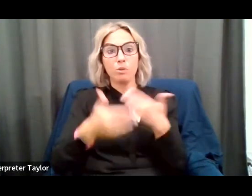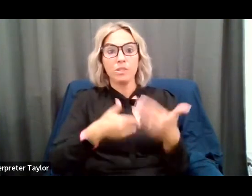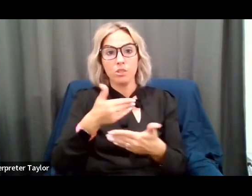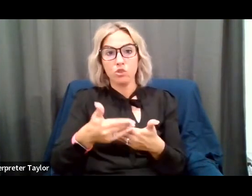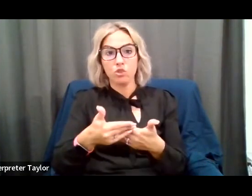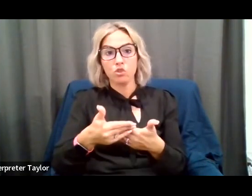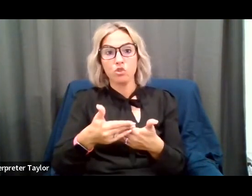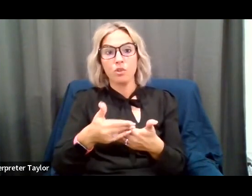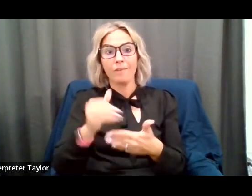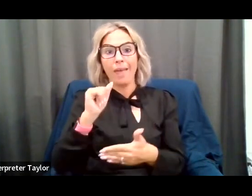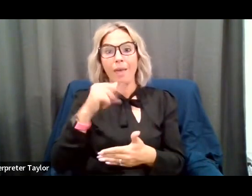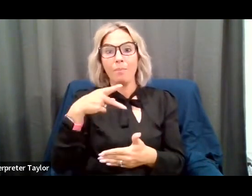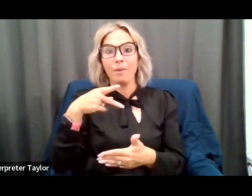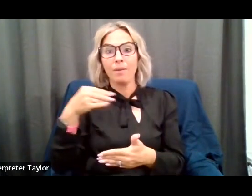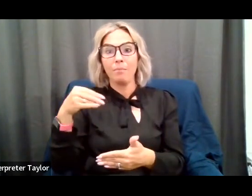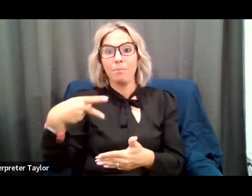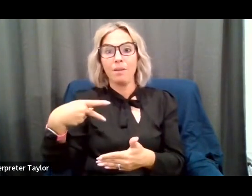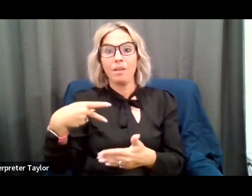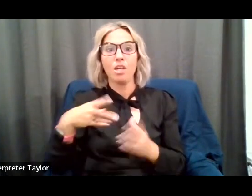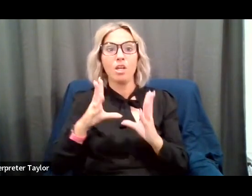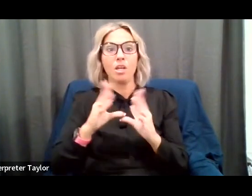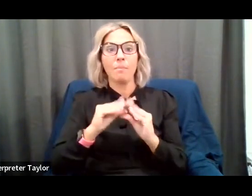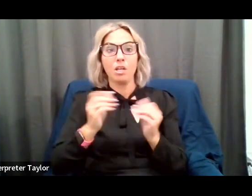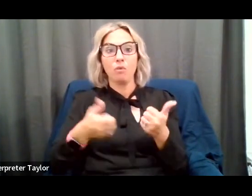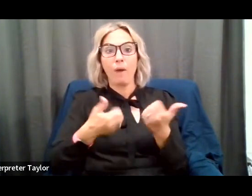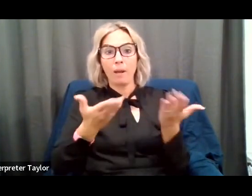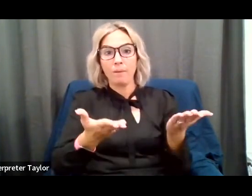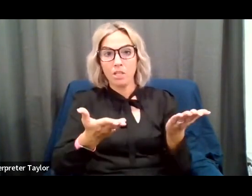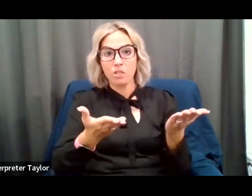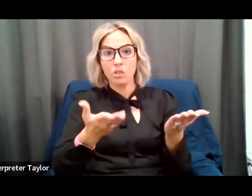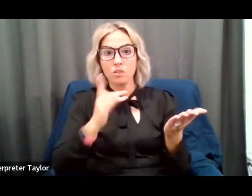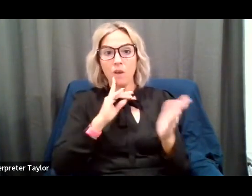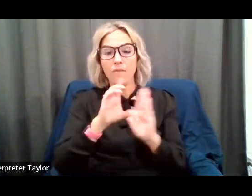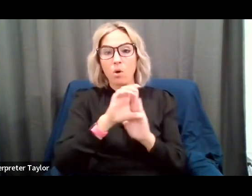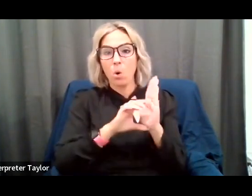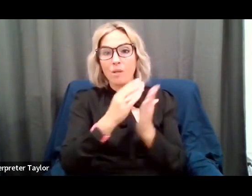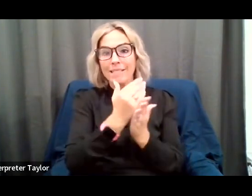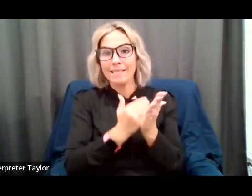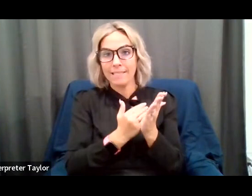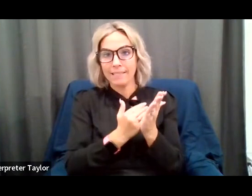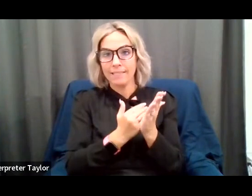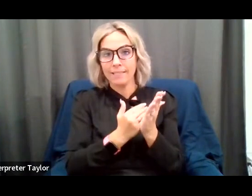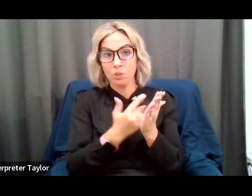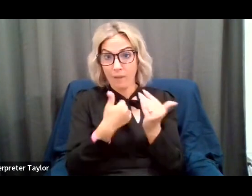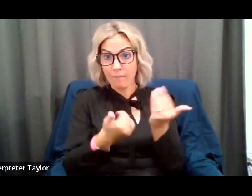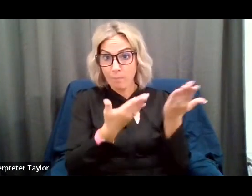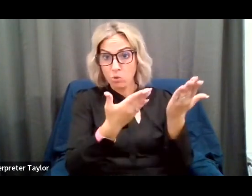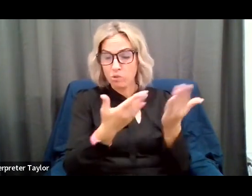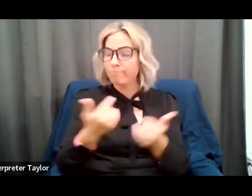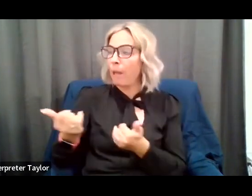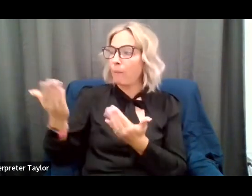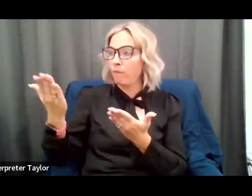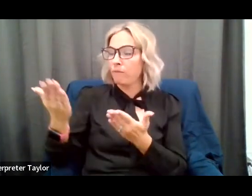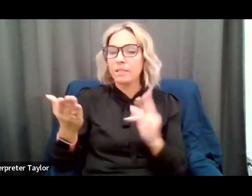(AP&P), Committee Recommendations of Course Listing. Do we have a motion? So moved. [Second.]